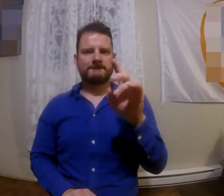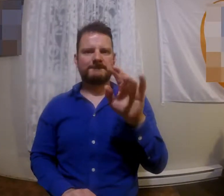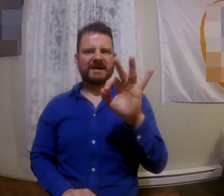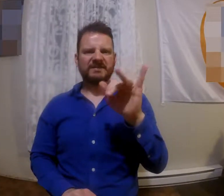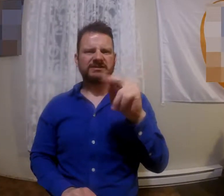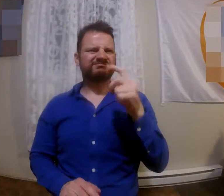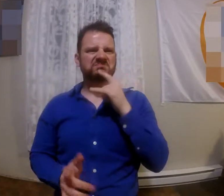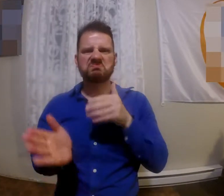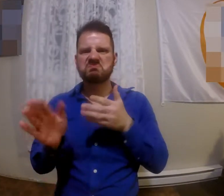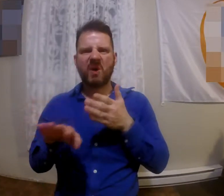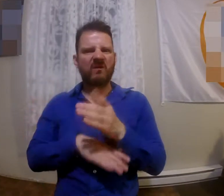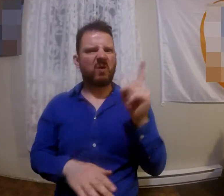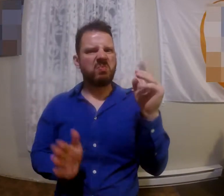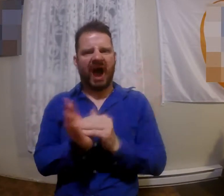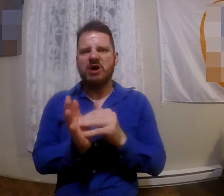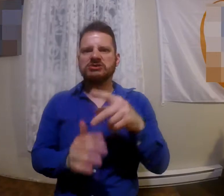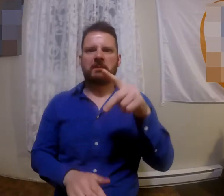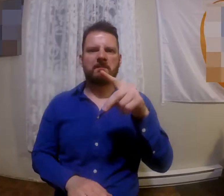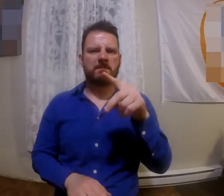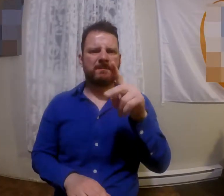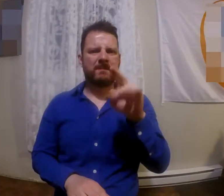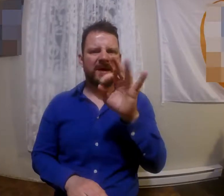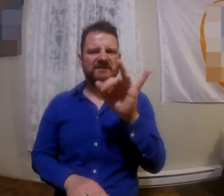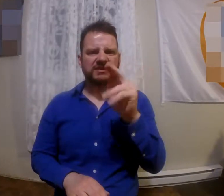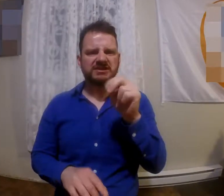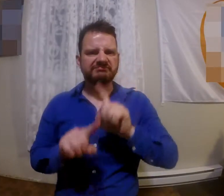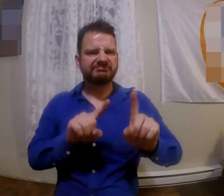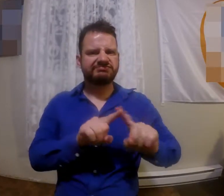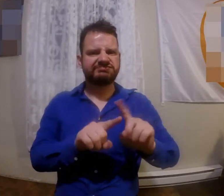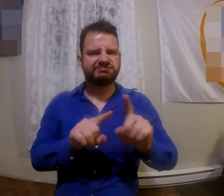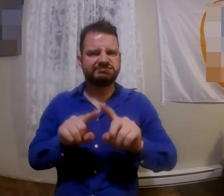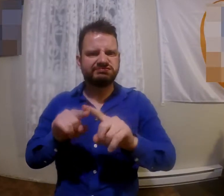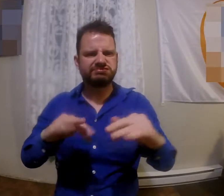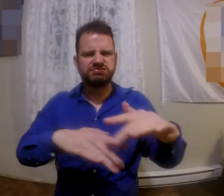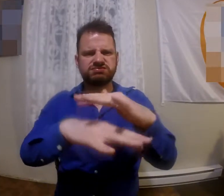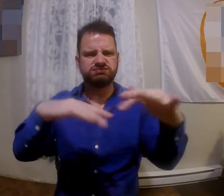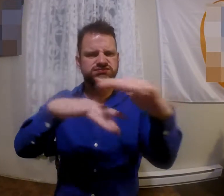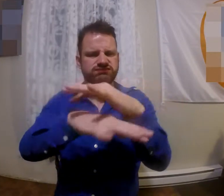There were at least one thousands puffins all over flying around.